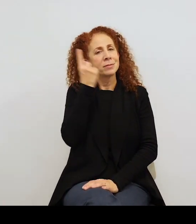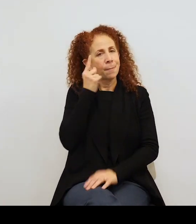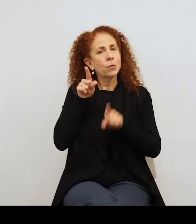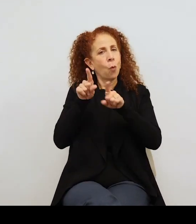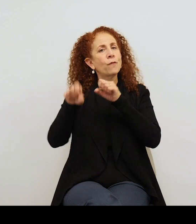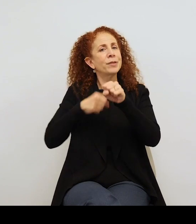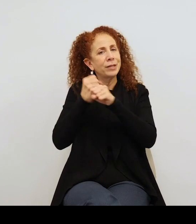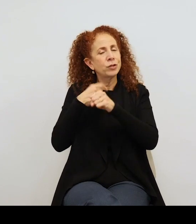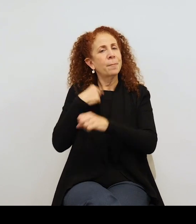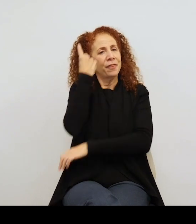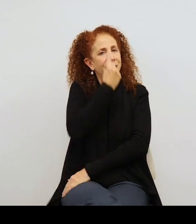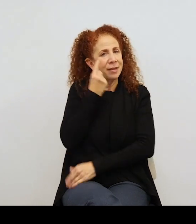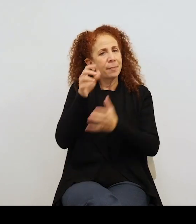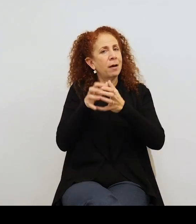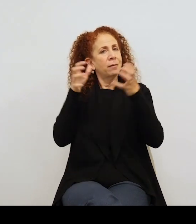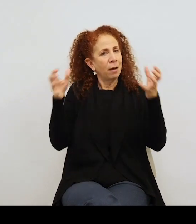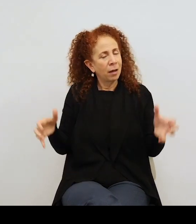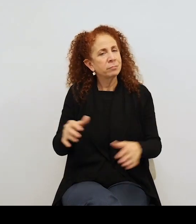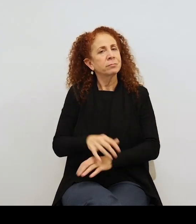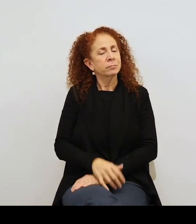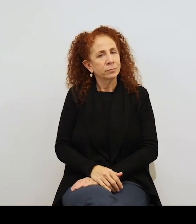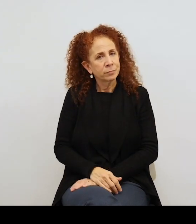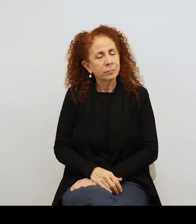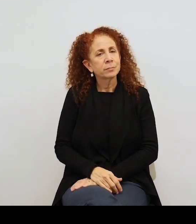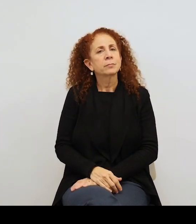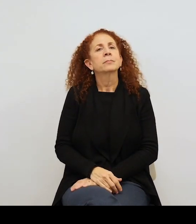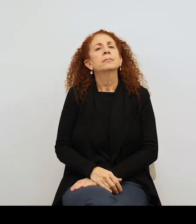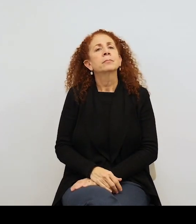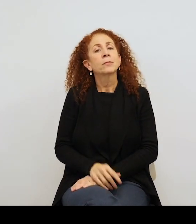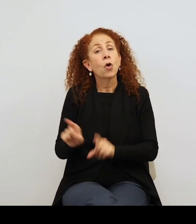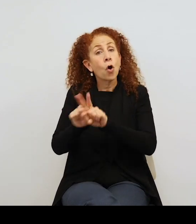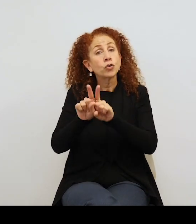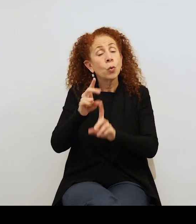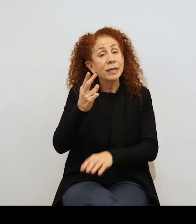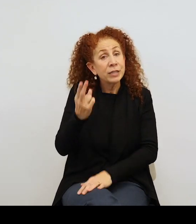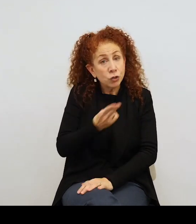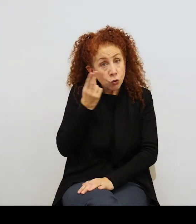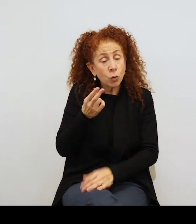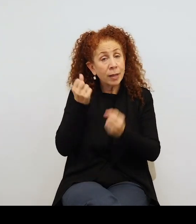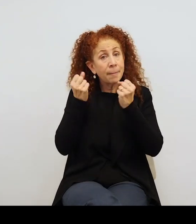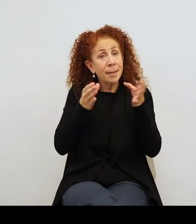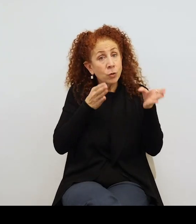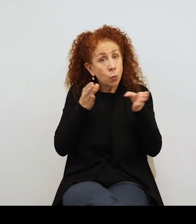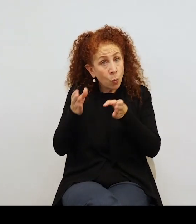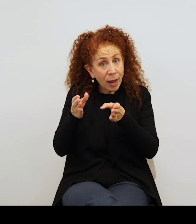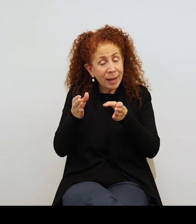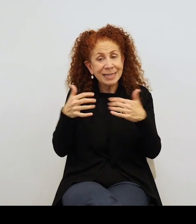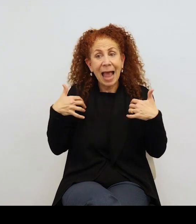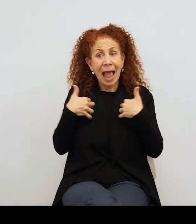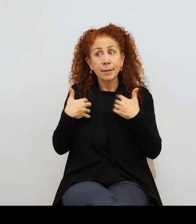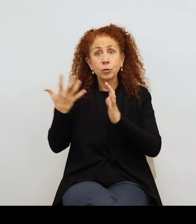thinking about a lot, because it's also historically-- I mean, in many ways, as animals disappeared,